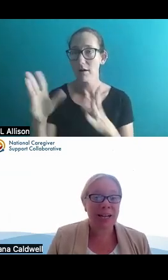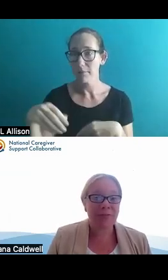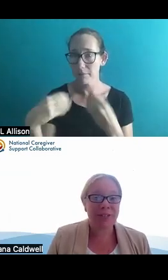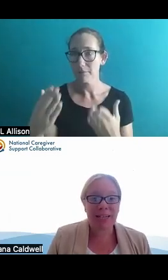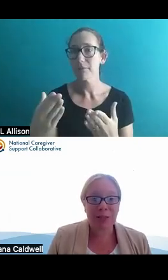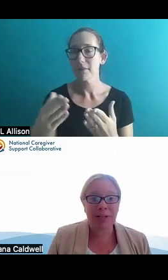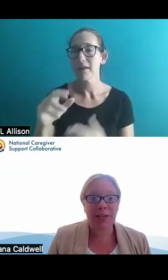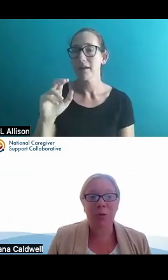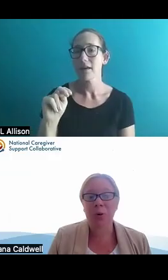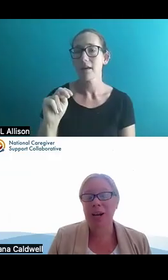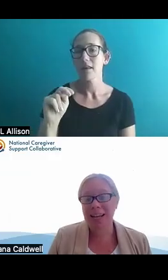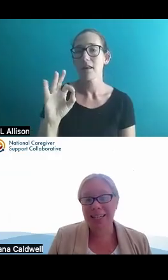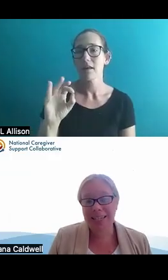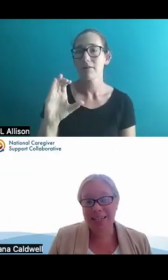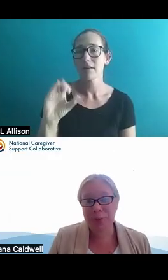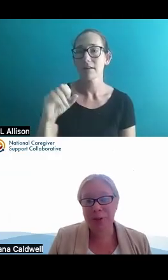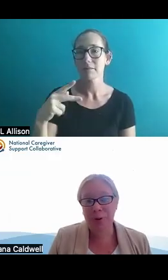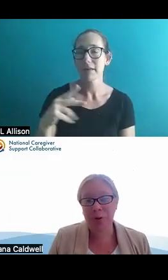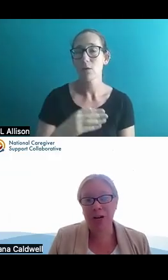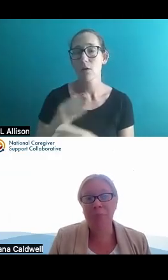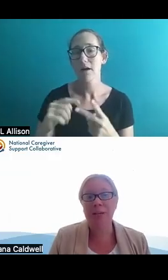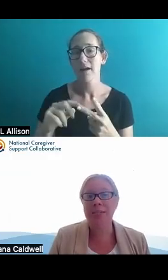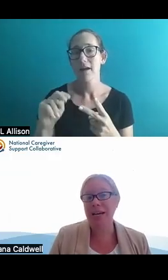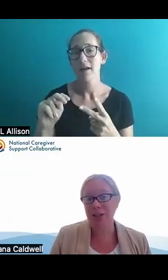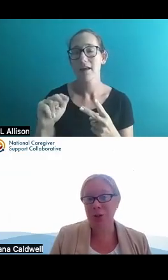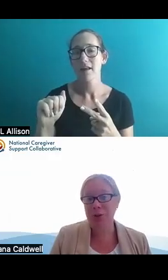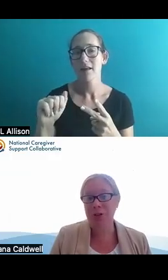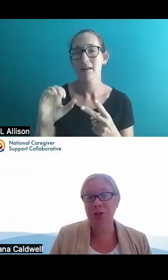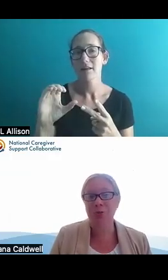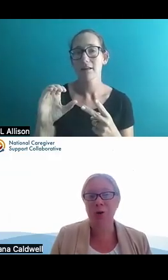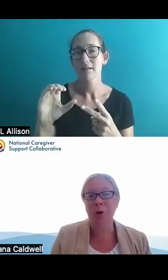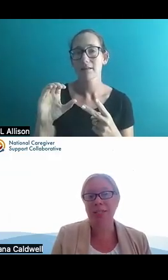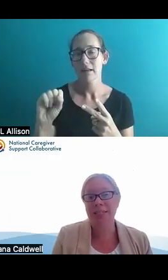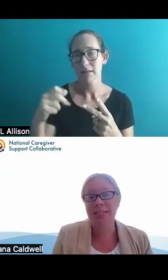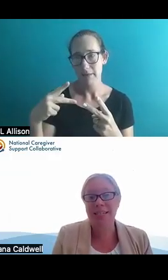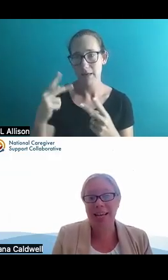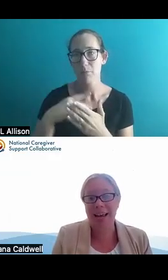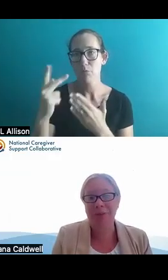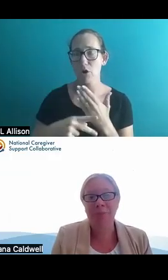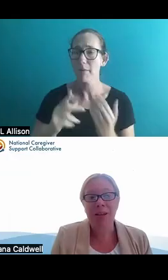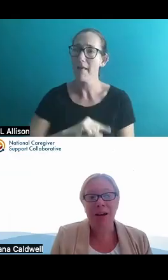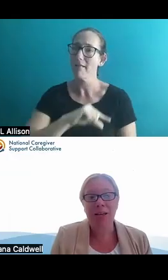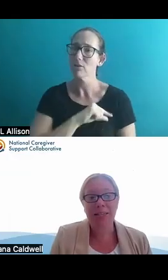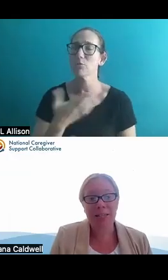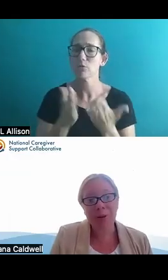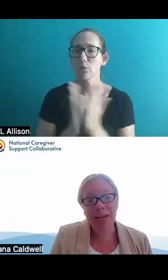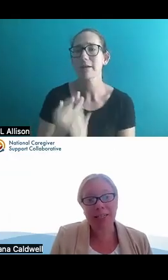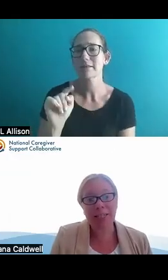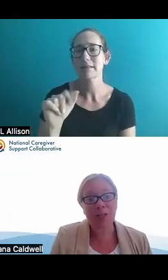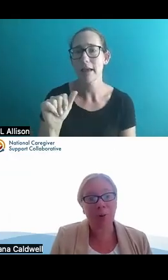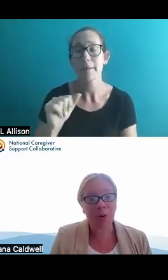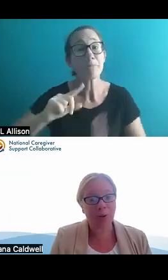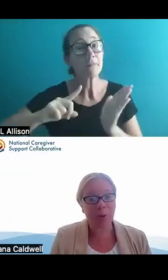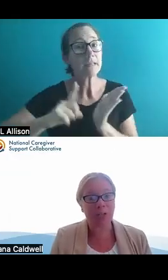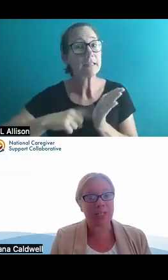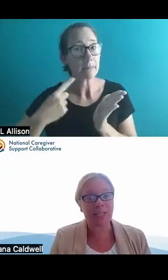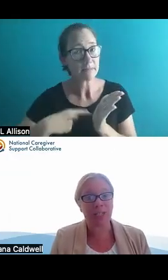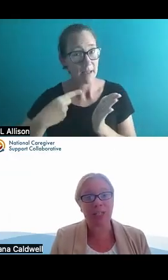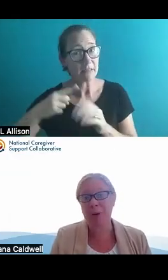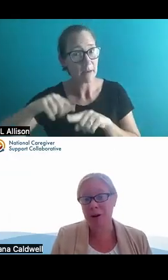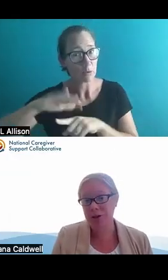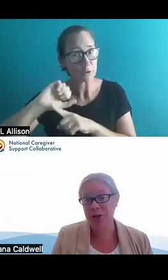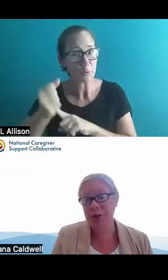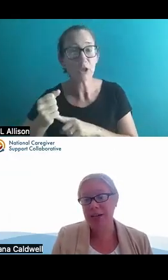NFCSP or NACSP program is eligible to request TA. In some cases, partner organizations may also be